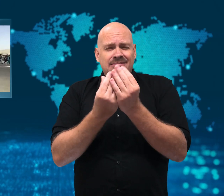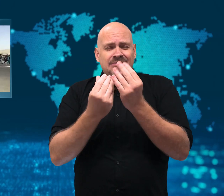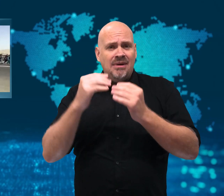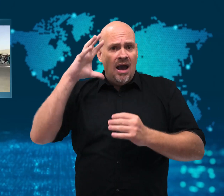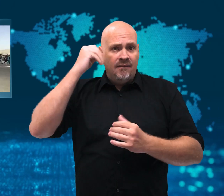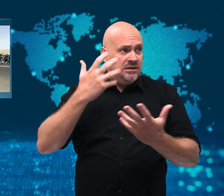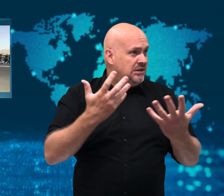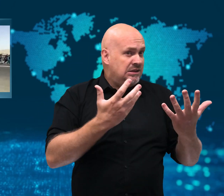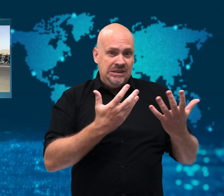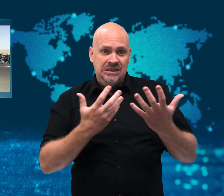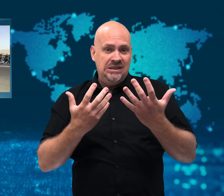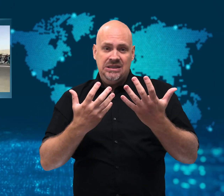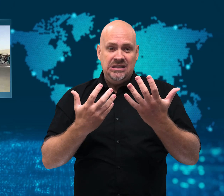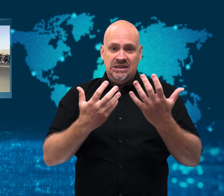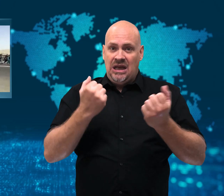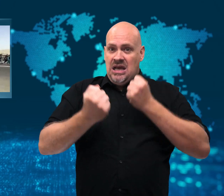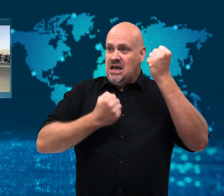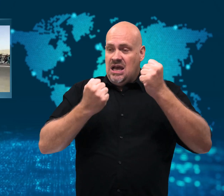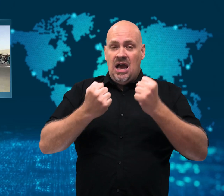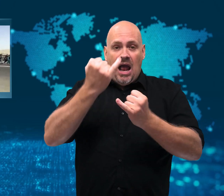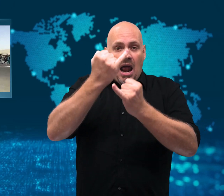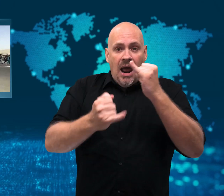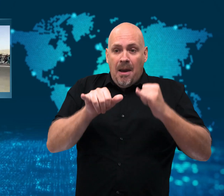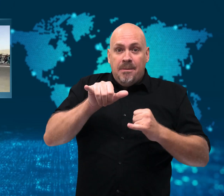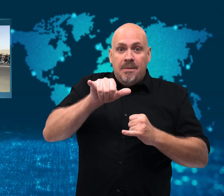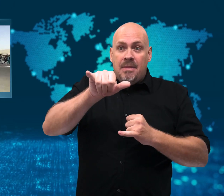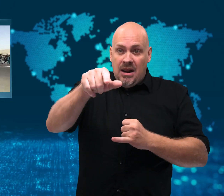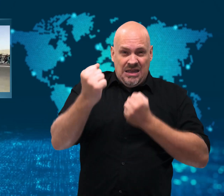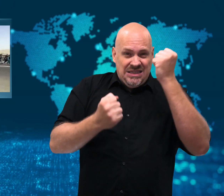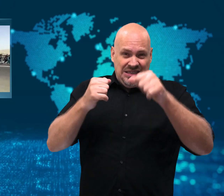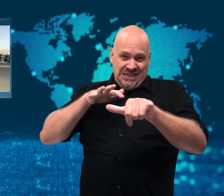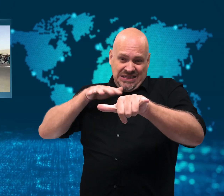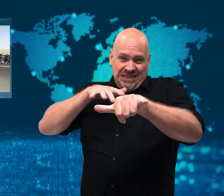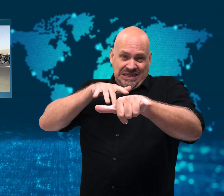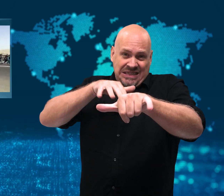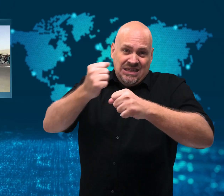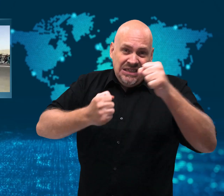raced towards aircrafts that were taking off.